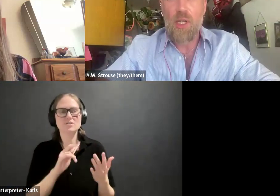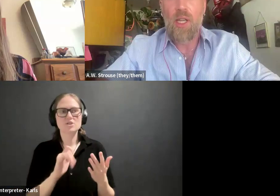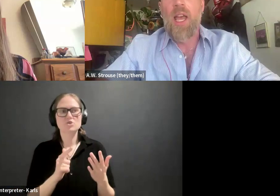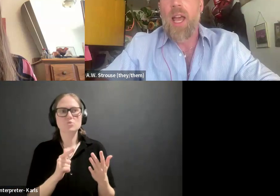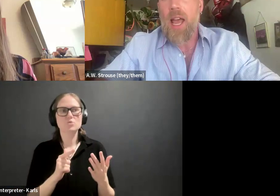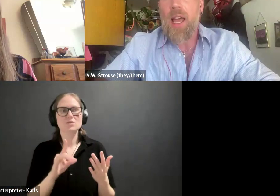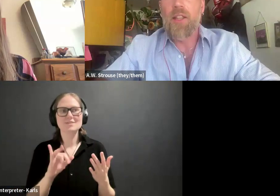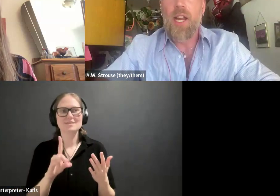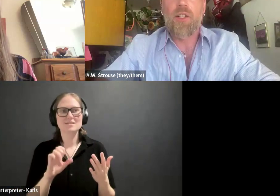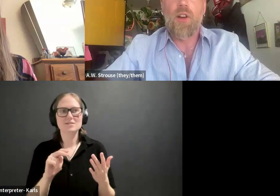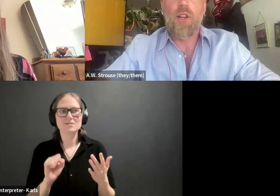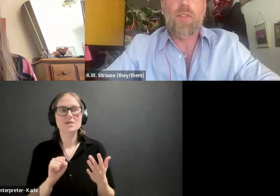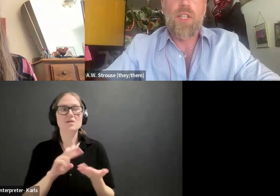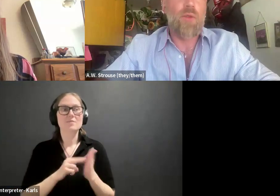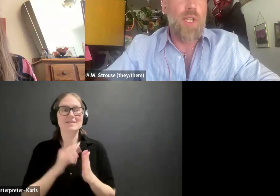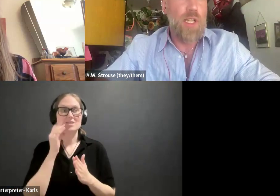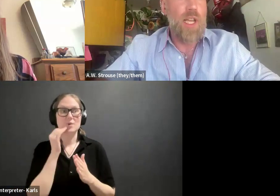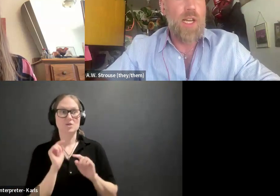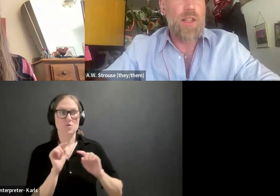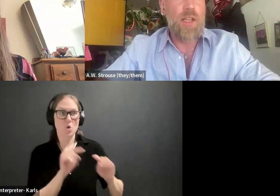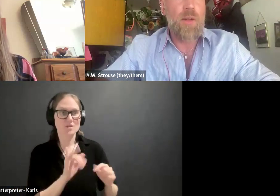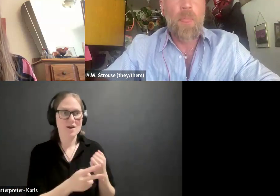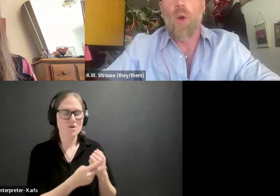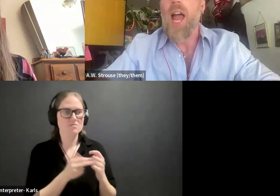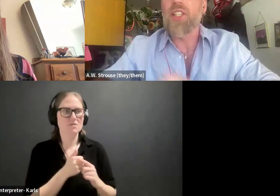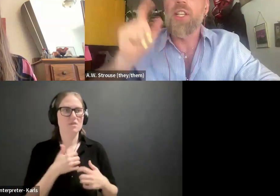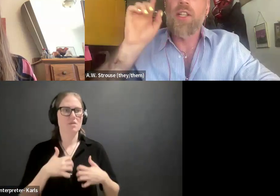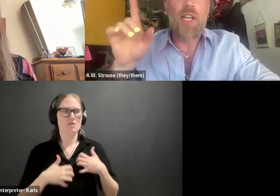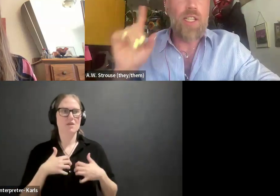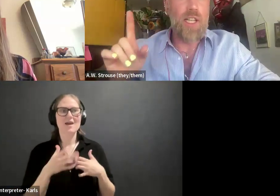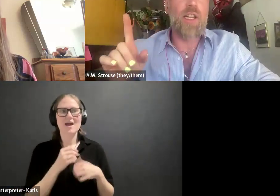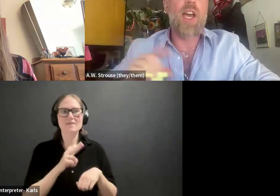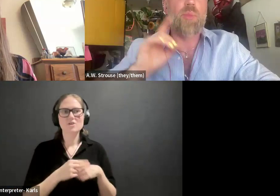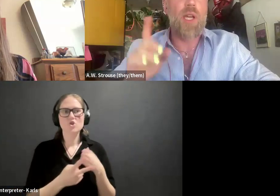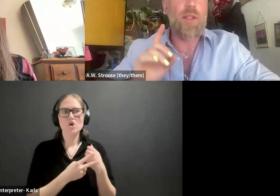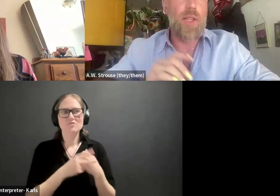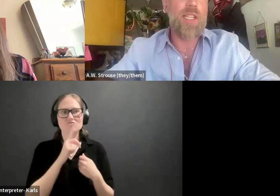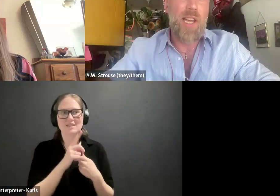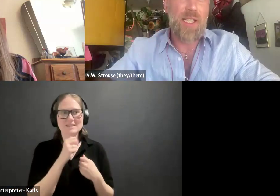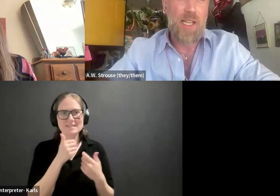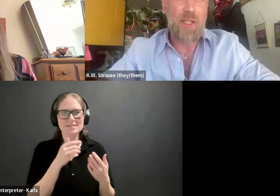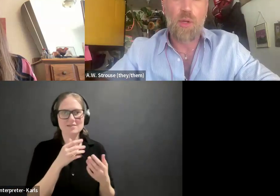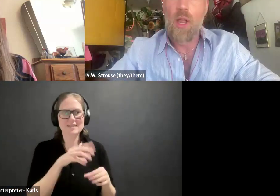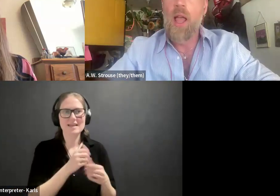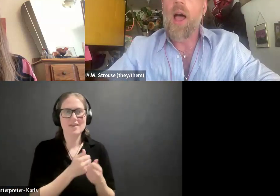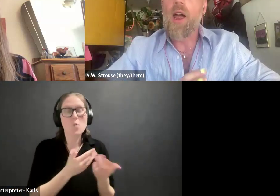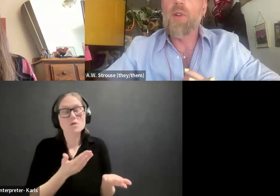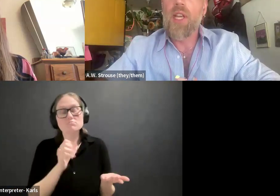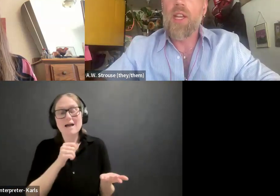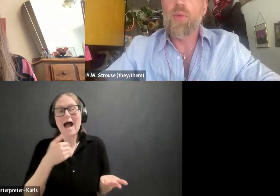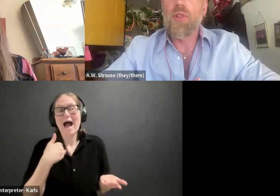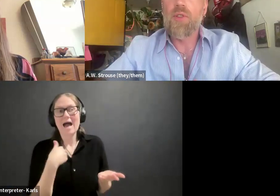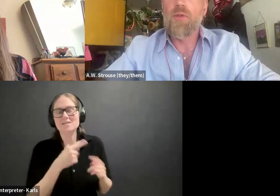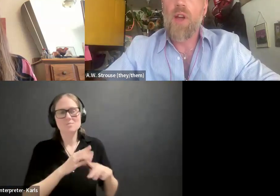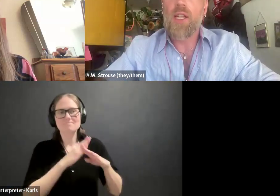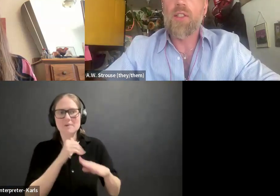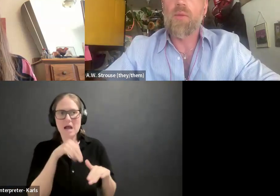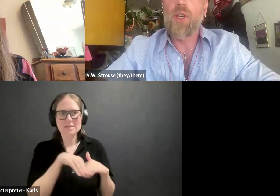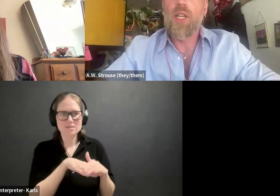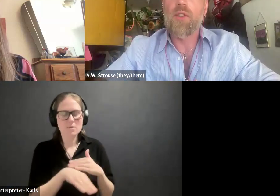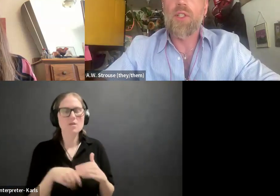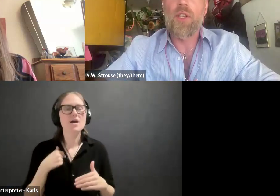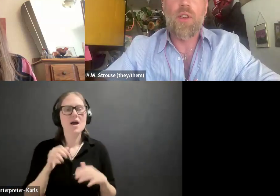And the National Archives didn't really contain anything, or actually does contain a lot, but that is not accessible. I was able to find some really interesting